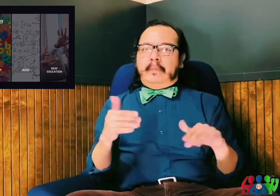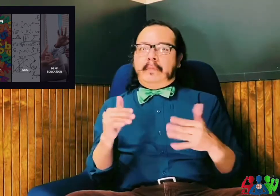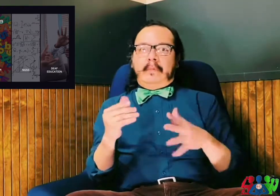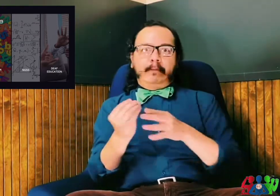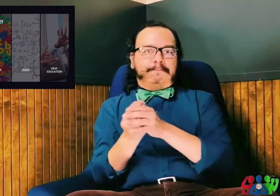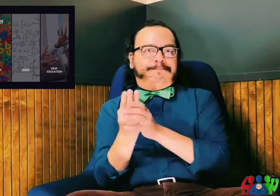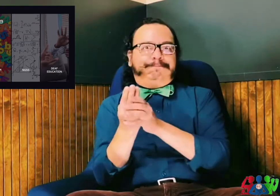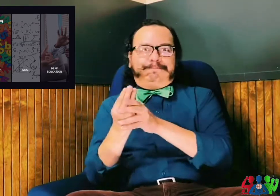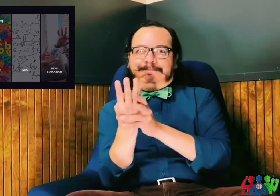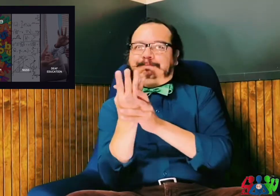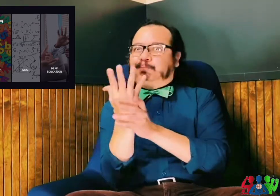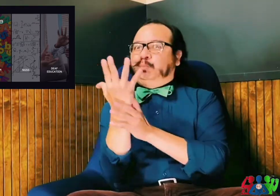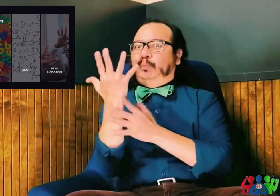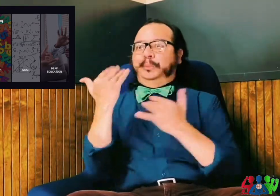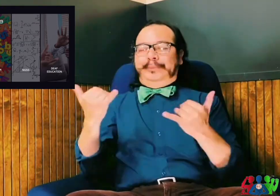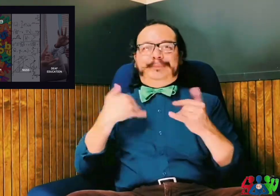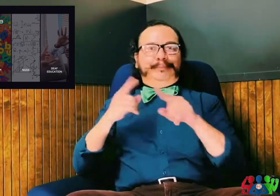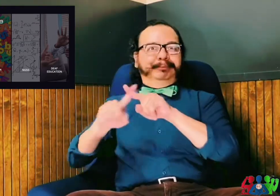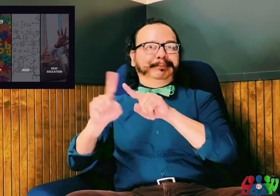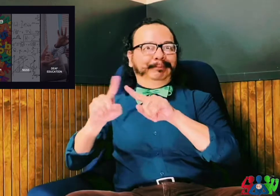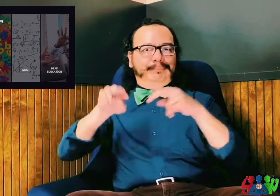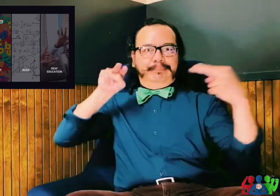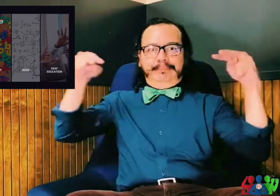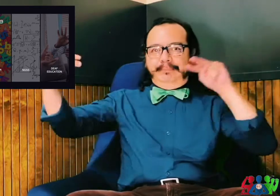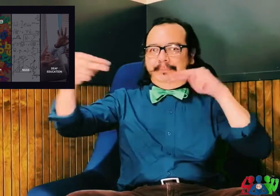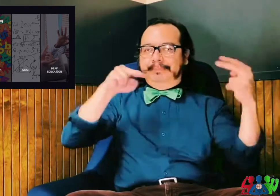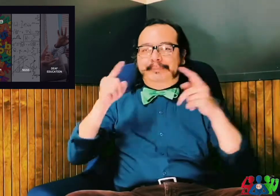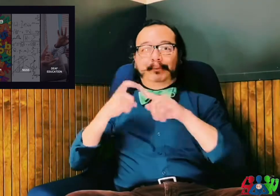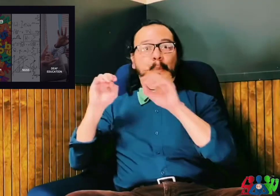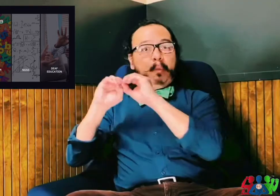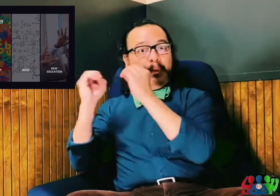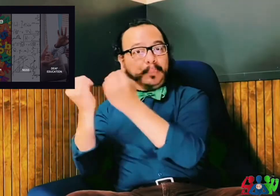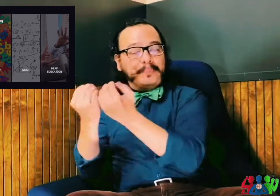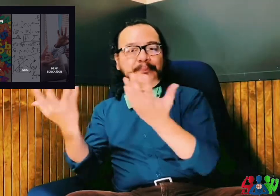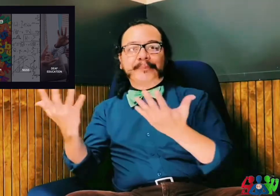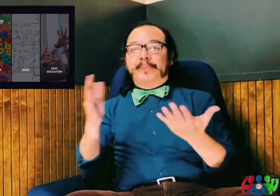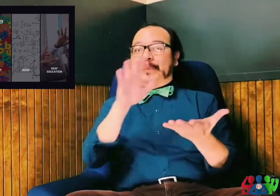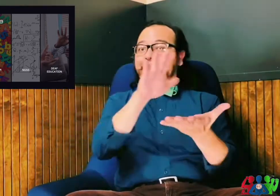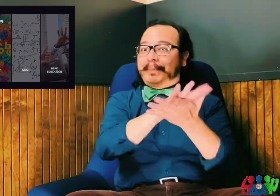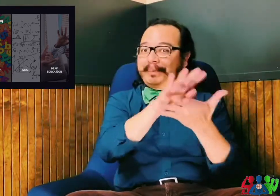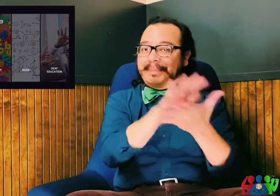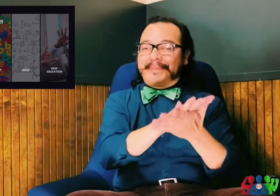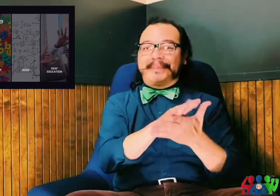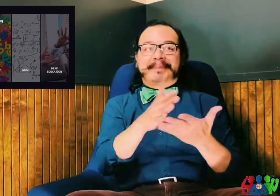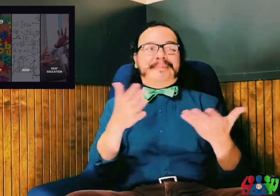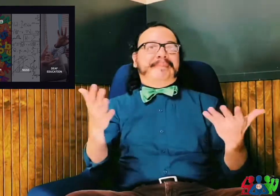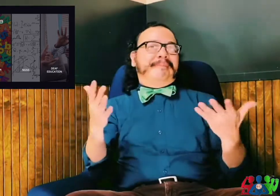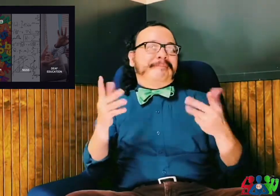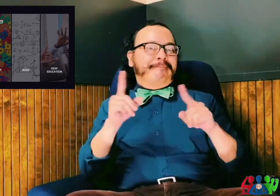Deaf education is thriving today because of different perspectives offered by organizations and institutions.